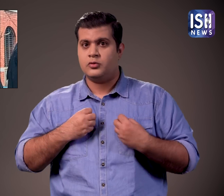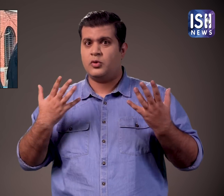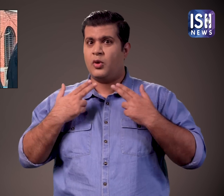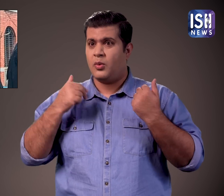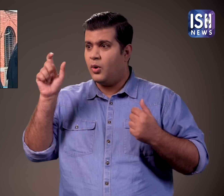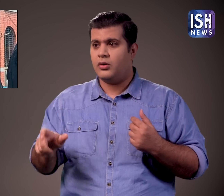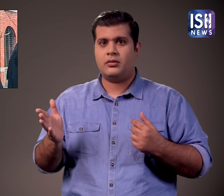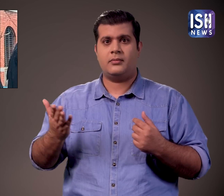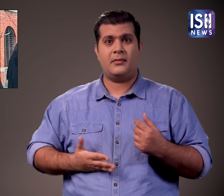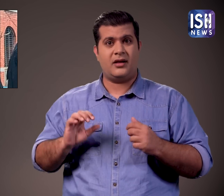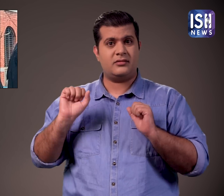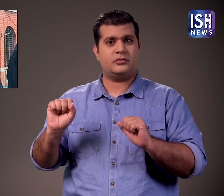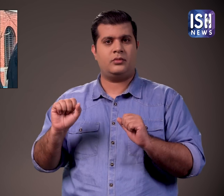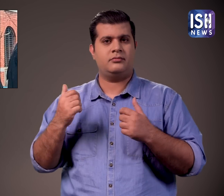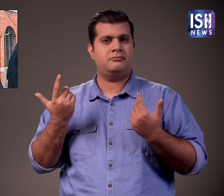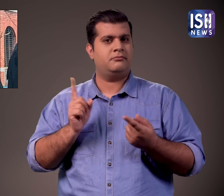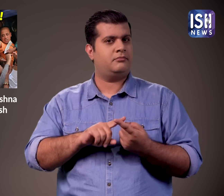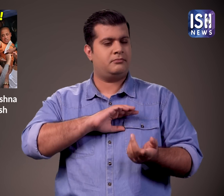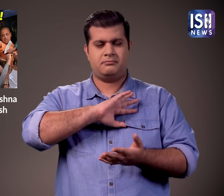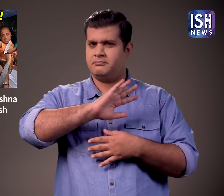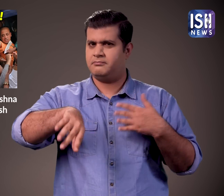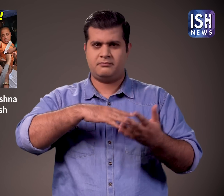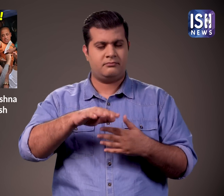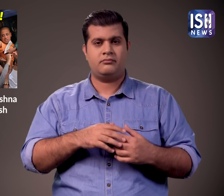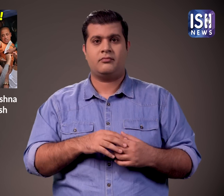Shockingly and sadly, a young Bangladeshi lawyer died in the chaos.